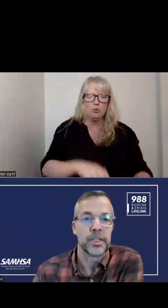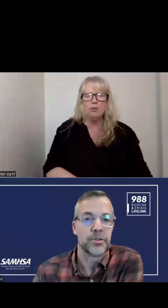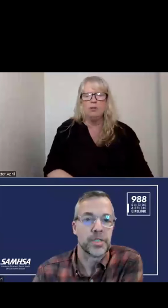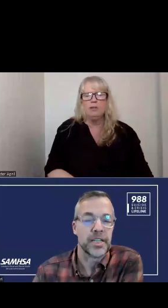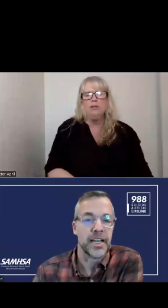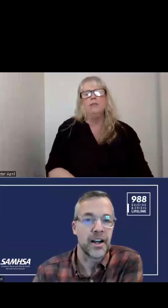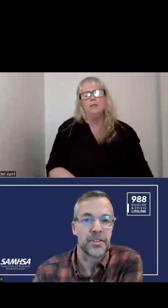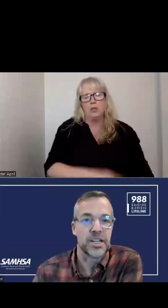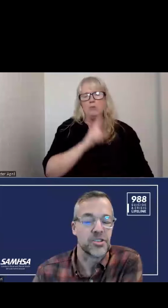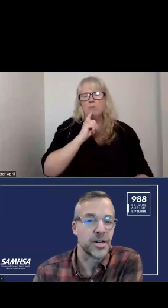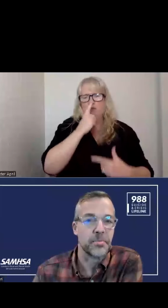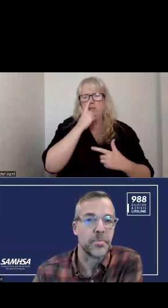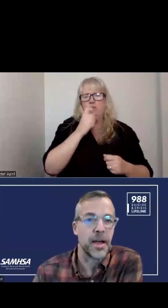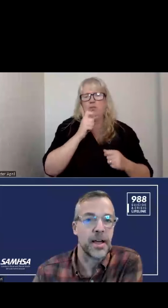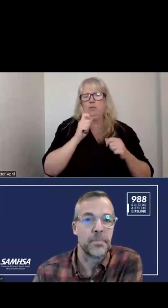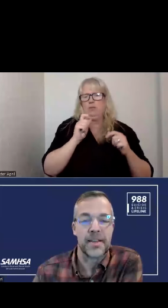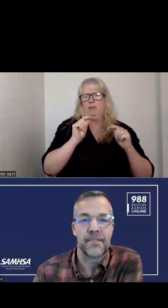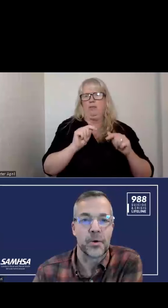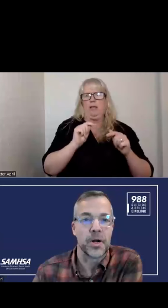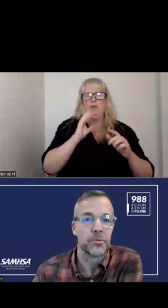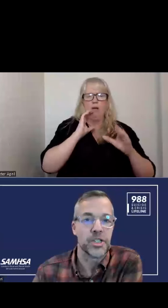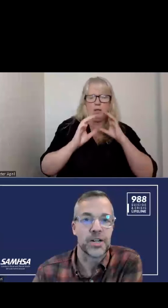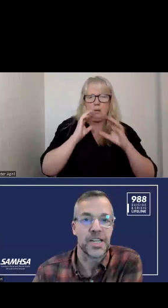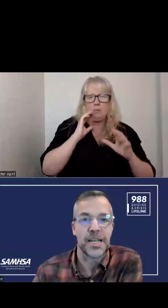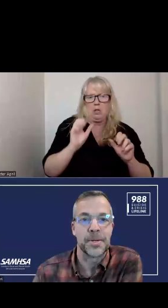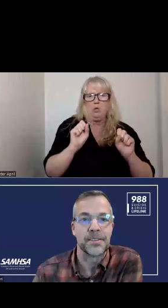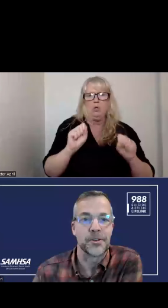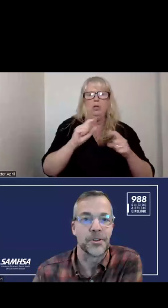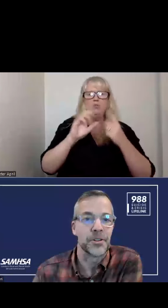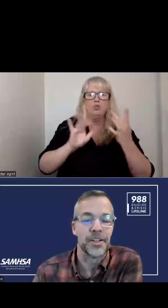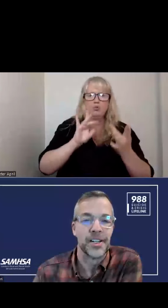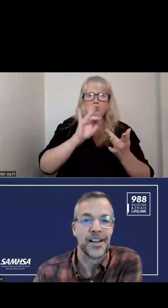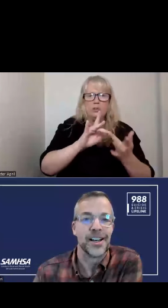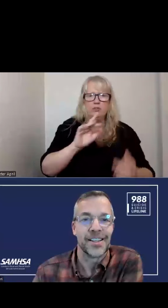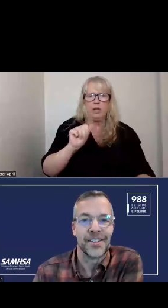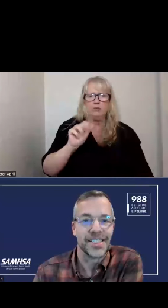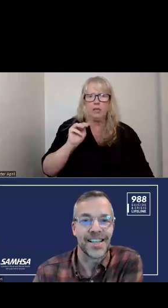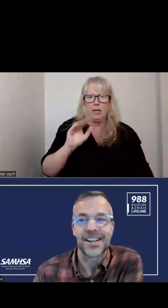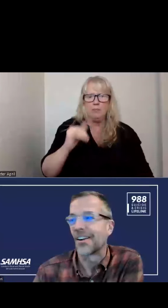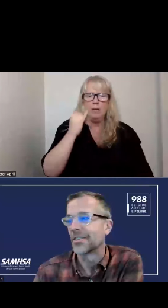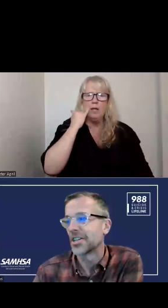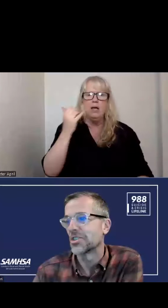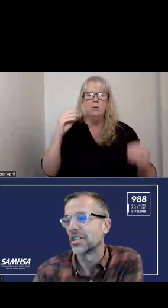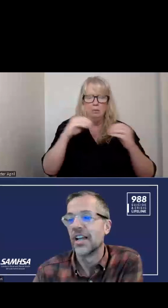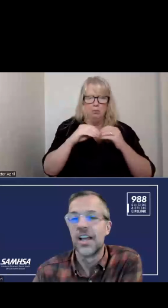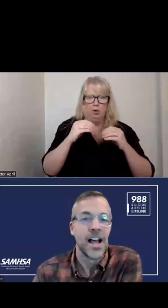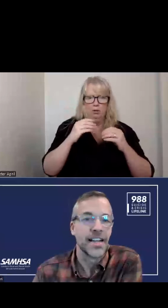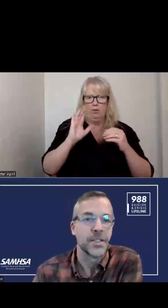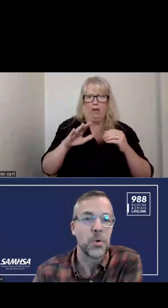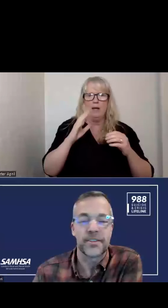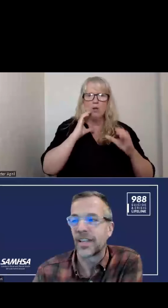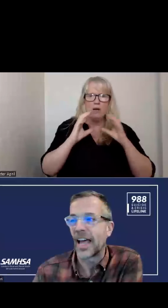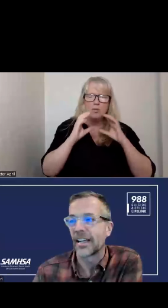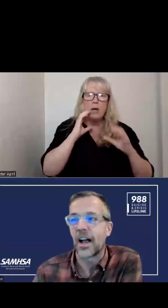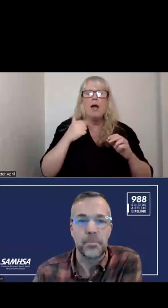REALLY INTERESTED IN THAT CONVERSATION AND MAY REACH OUT TO AMY TO ADVANCE THAT CONVERSATION. I WANT TO TALK ABOUT A